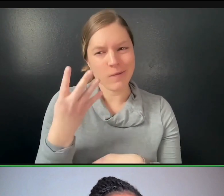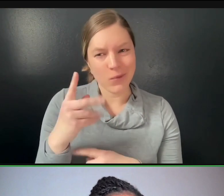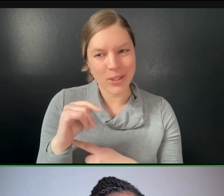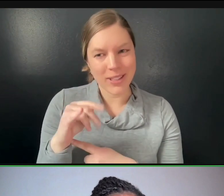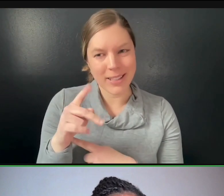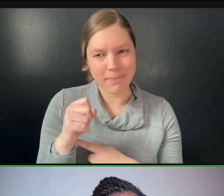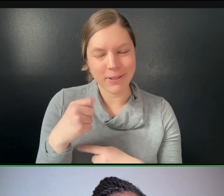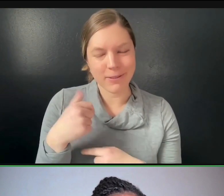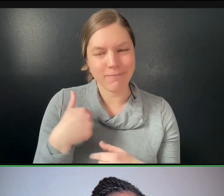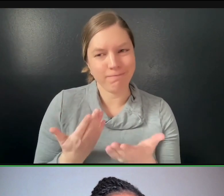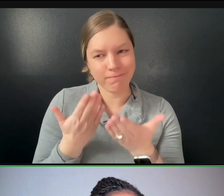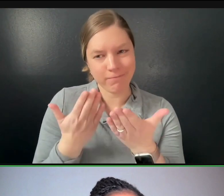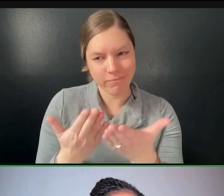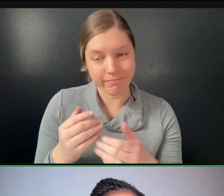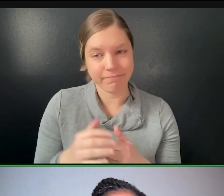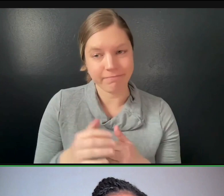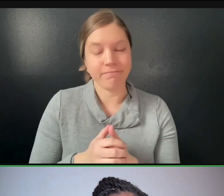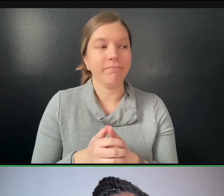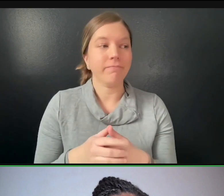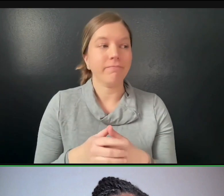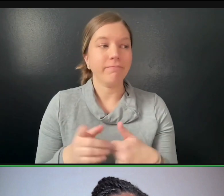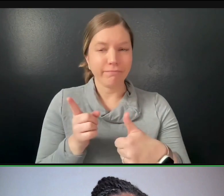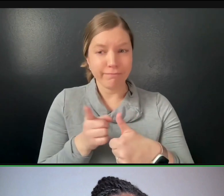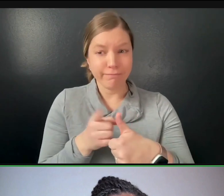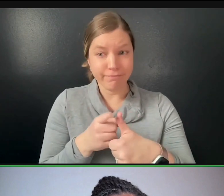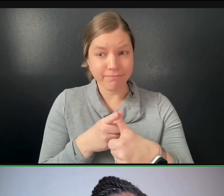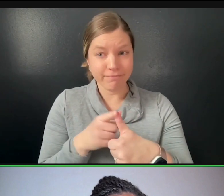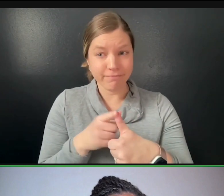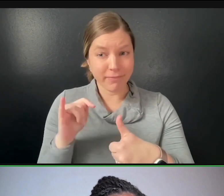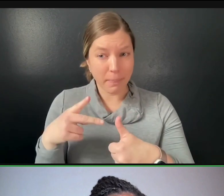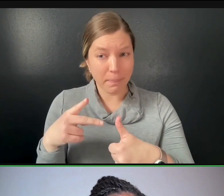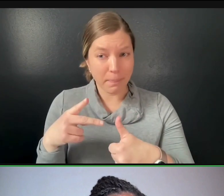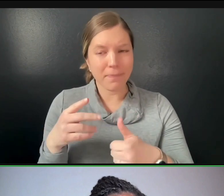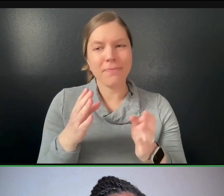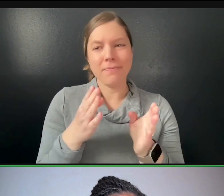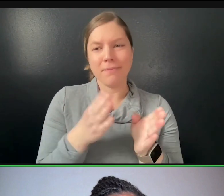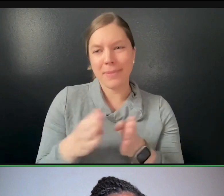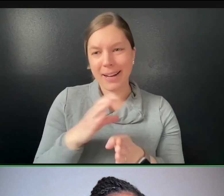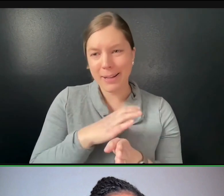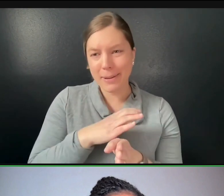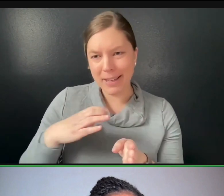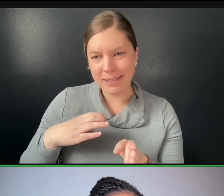When planning for graduation, we do have four tips that we'd like to share with you all.